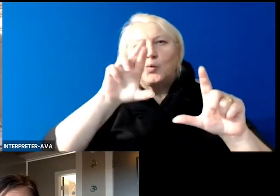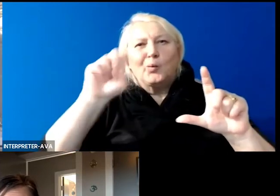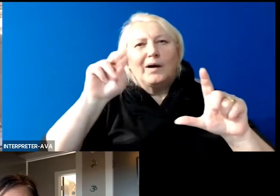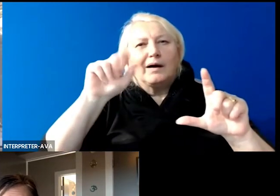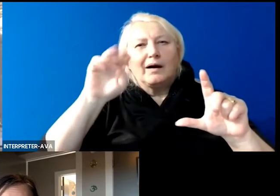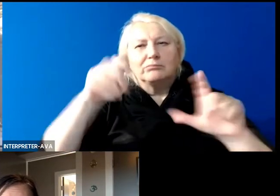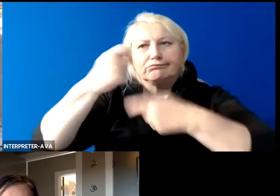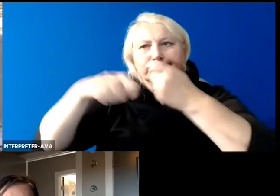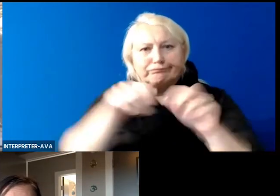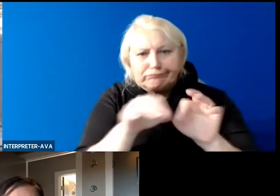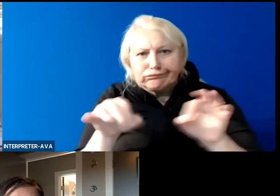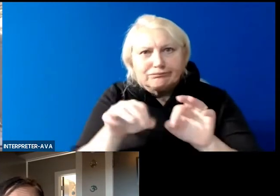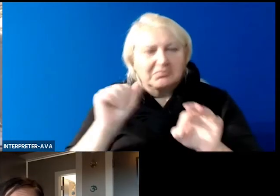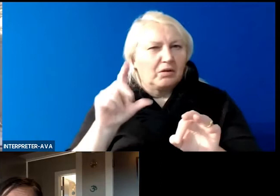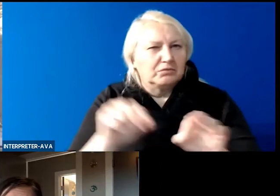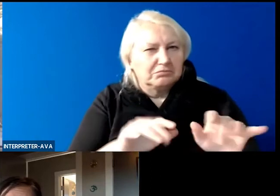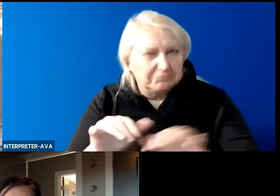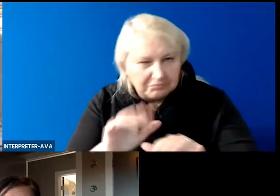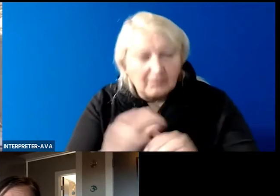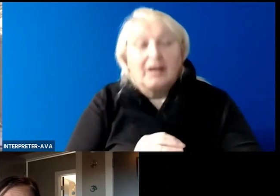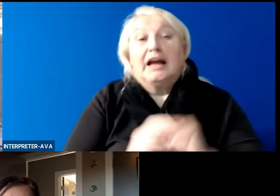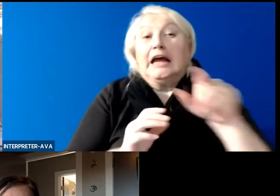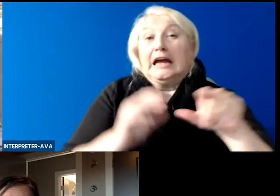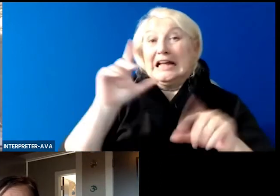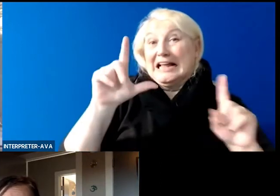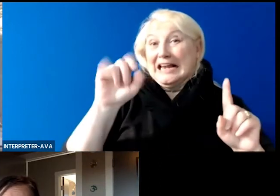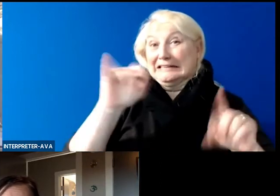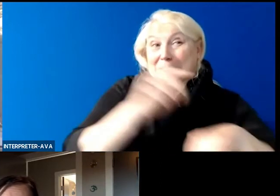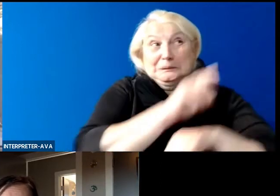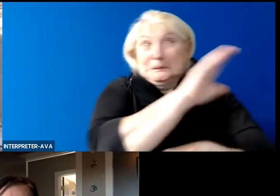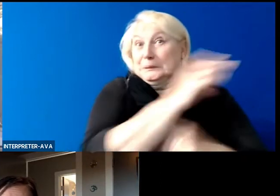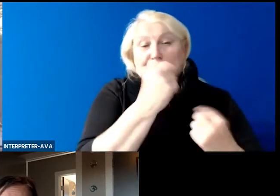raised hands. We'll try to get to as many people as possible in this short time. And again, if you